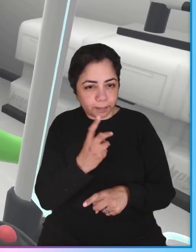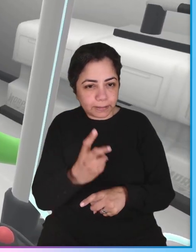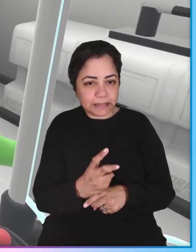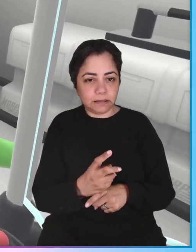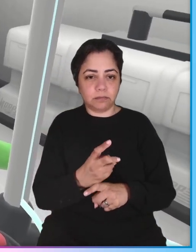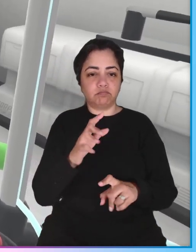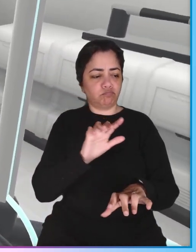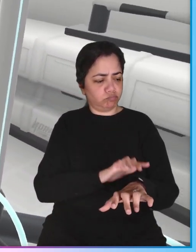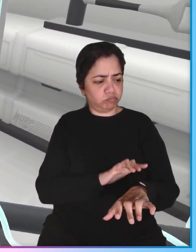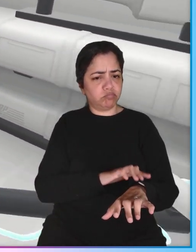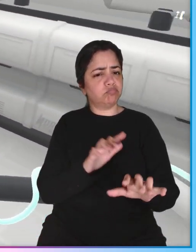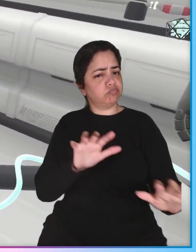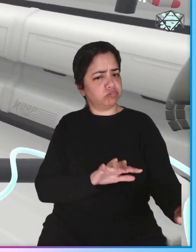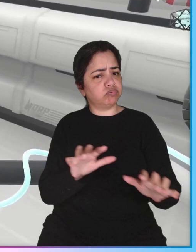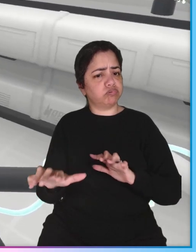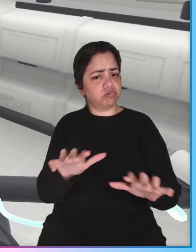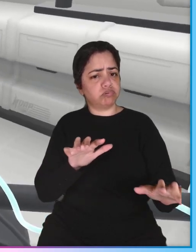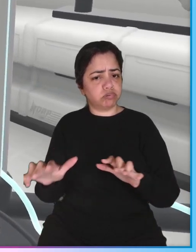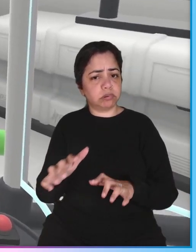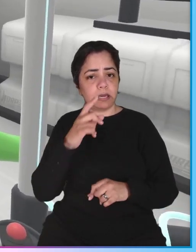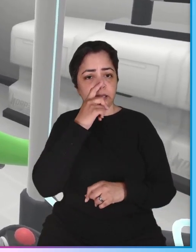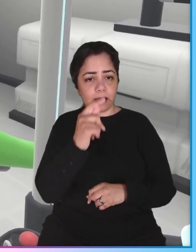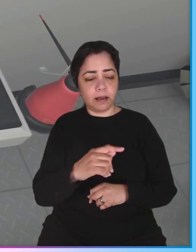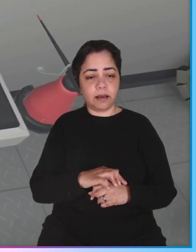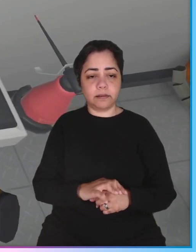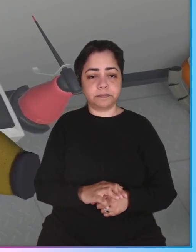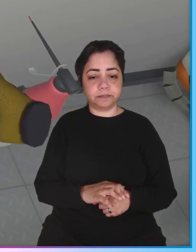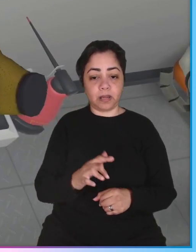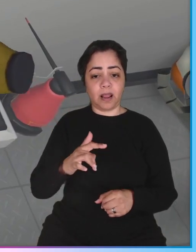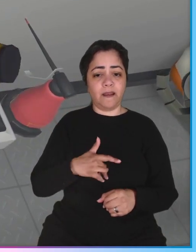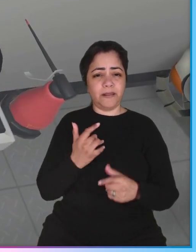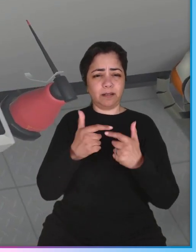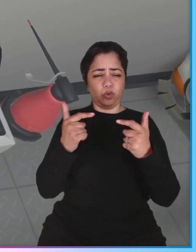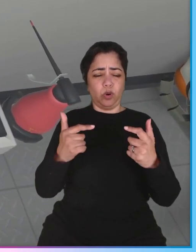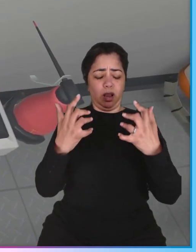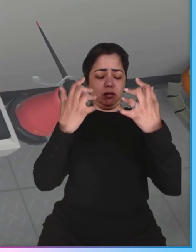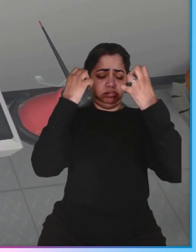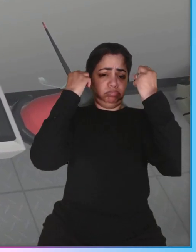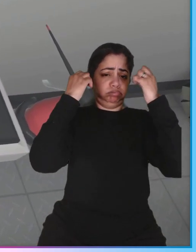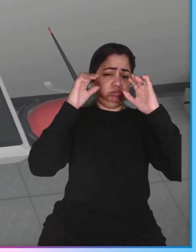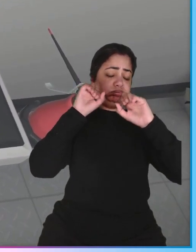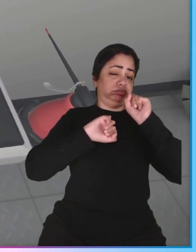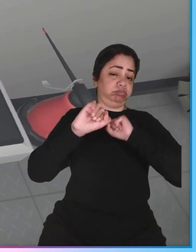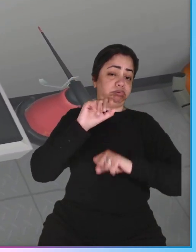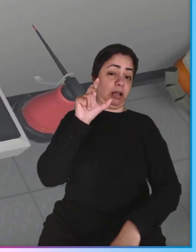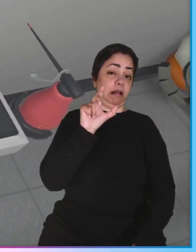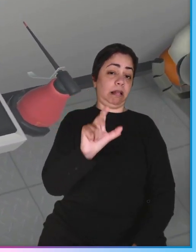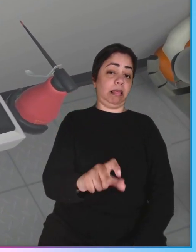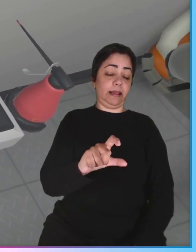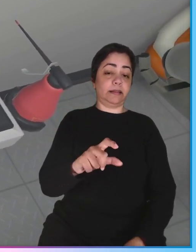There’s no fail state, and no stressful time limits. You can skip challenges, repeat tasks, and go at your own speed.